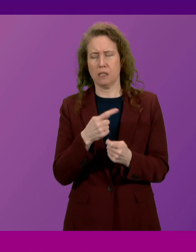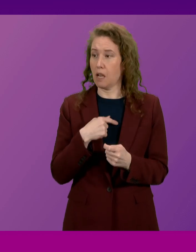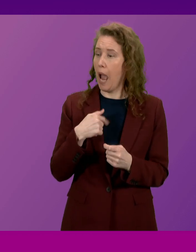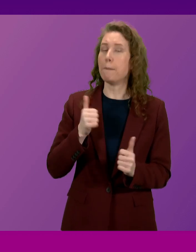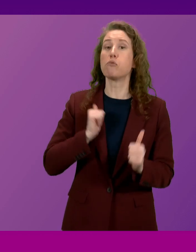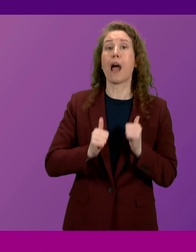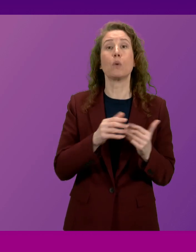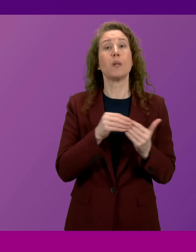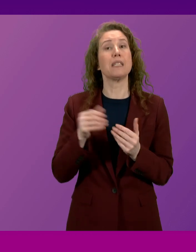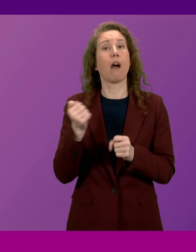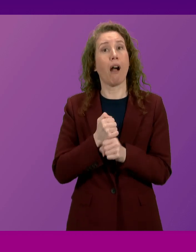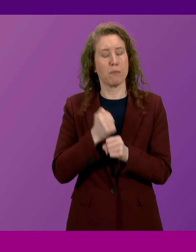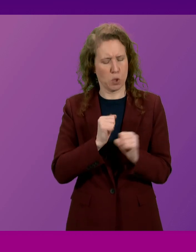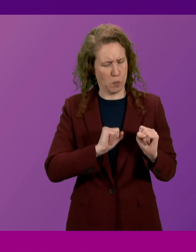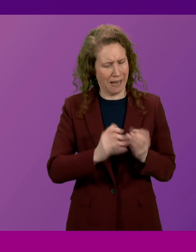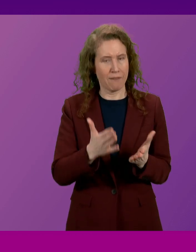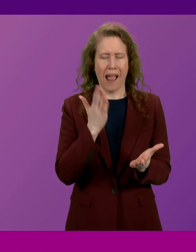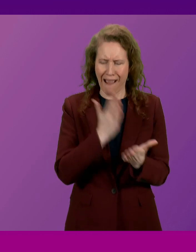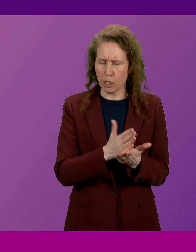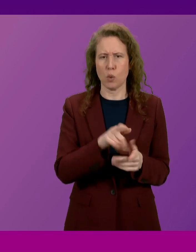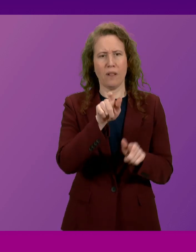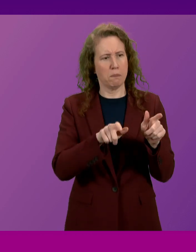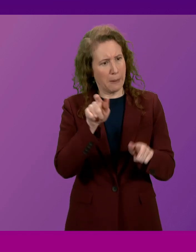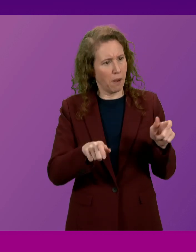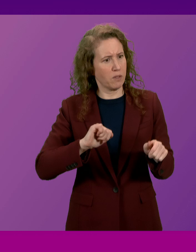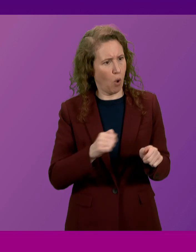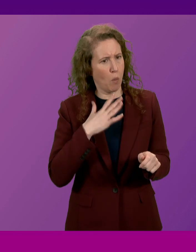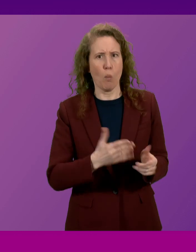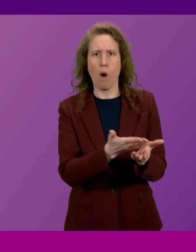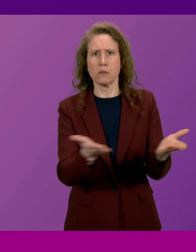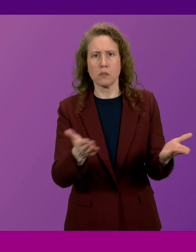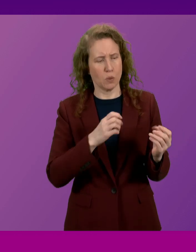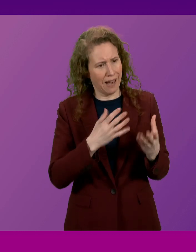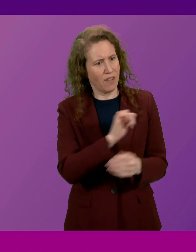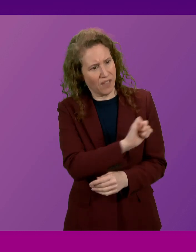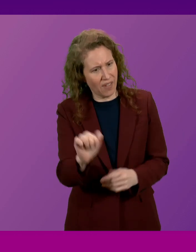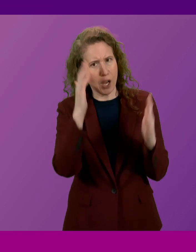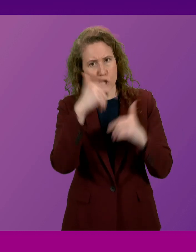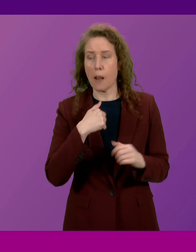a Government that addresses the real concerns of the people of Scotland and provides hope for the